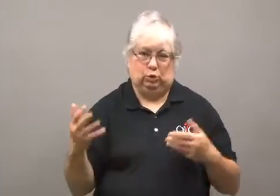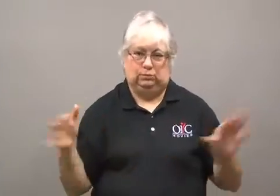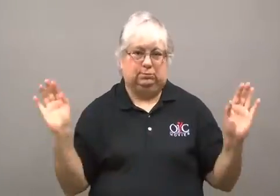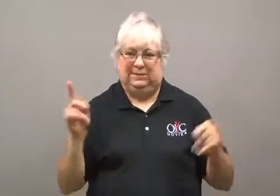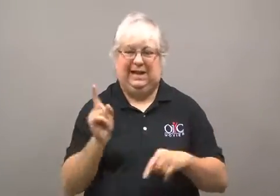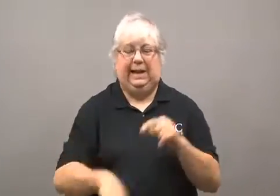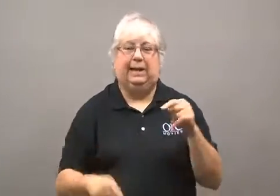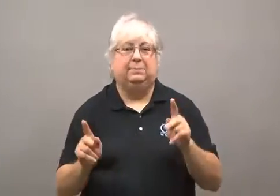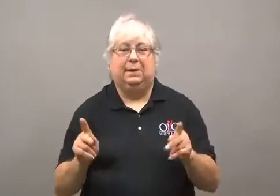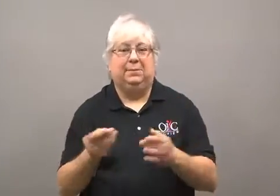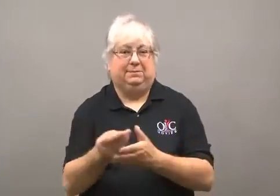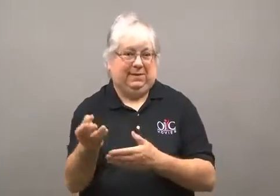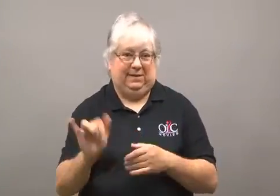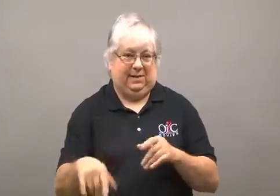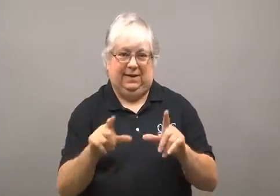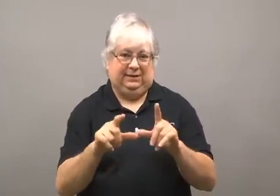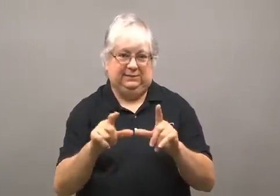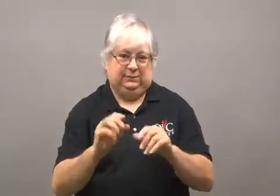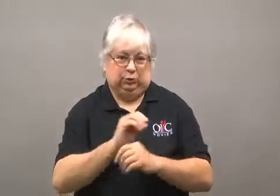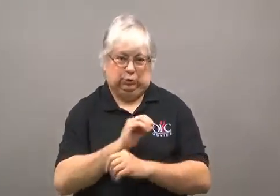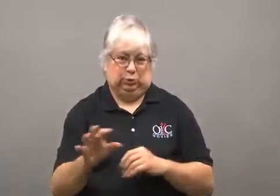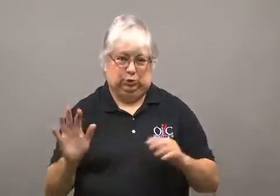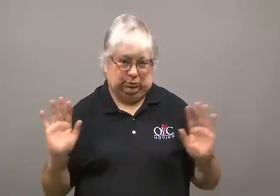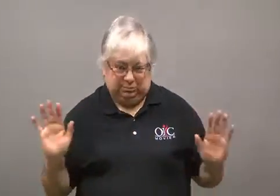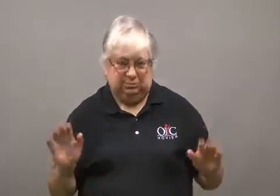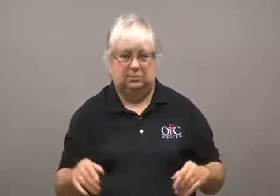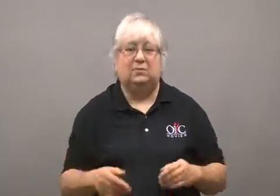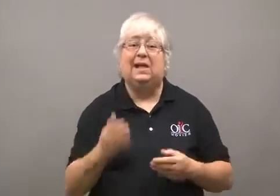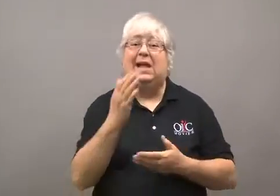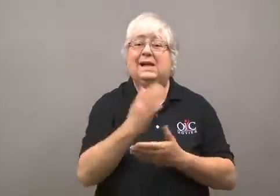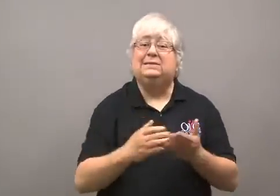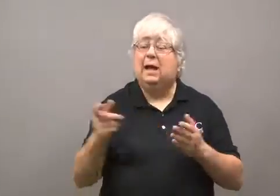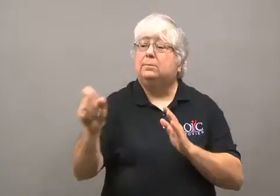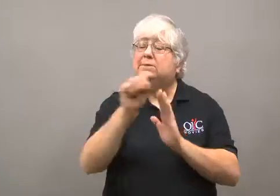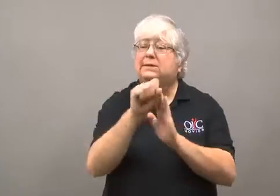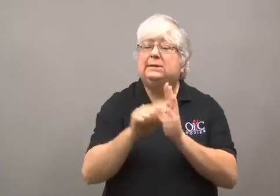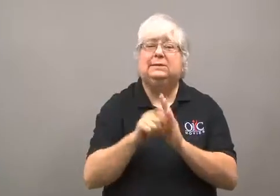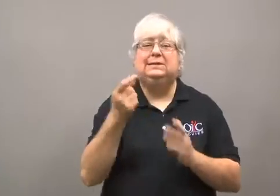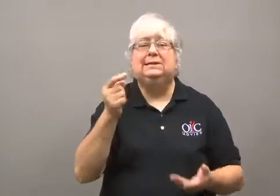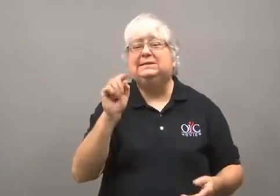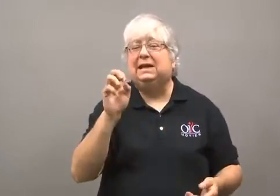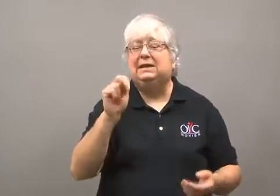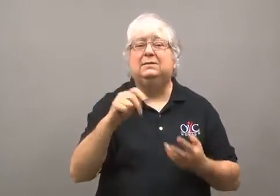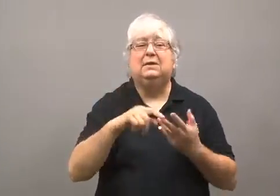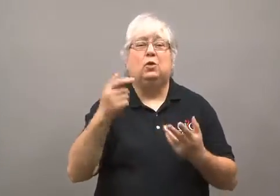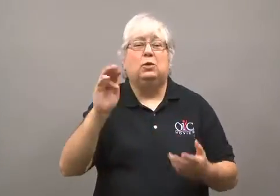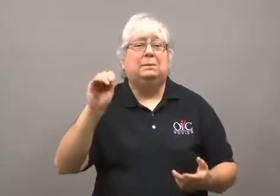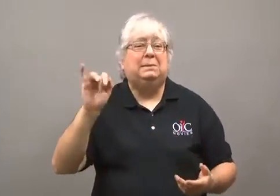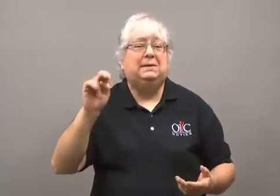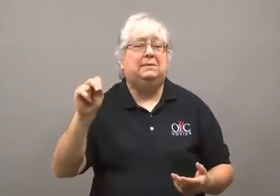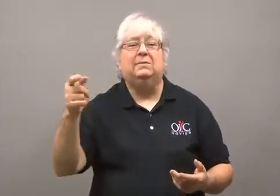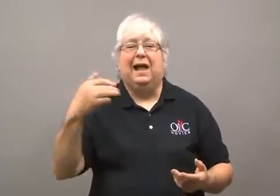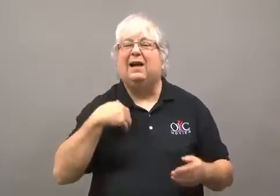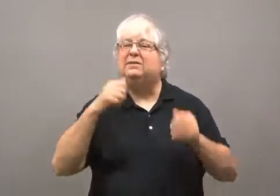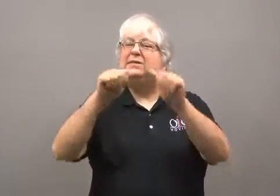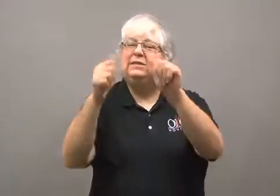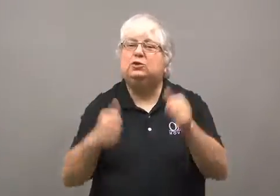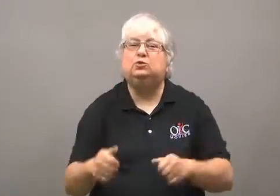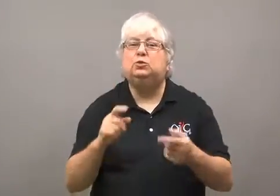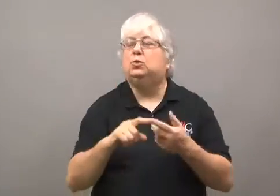So people won't be able to buy those license plates anymore. Other states such as Tennessee and Minnesota, have statues,